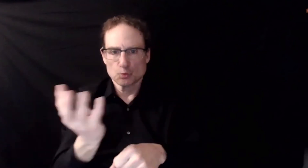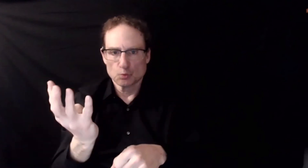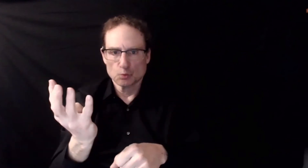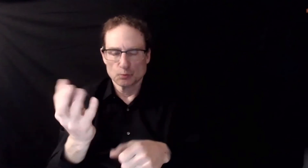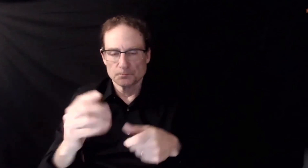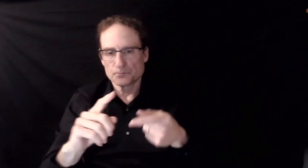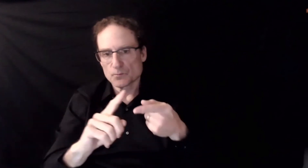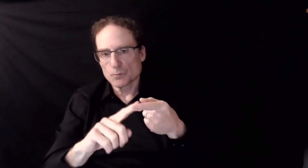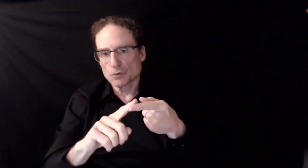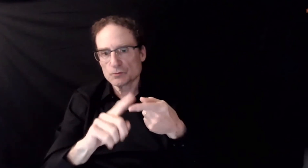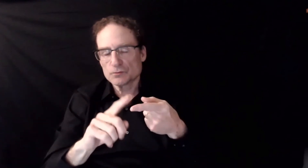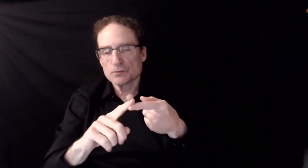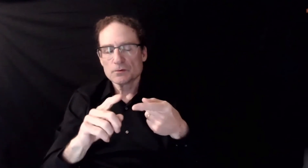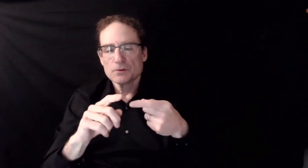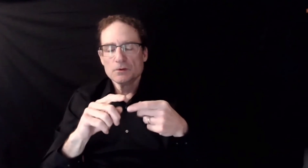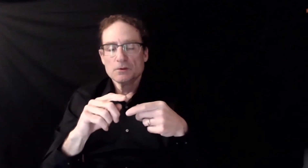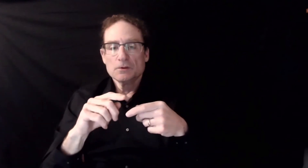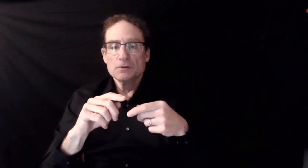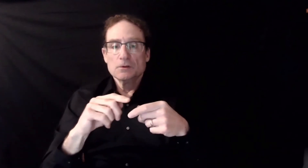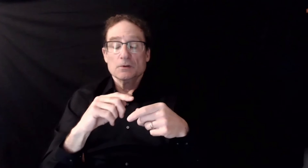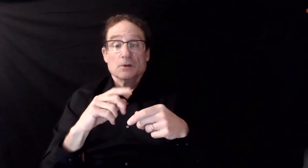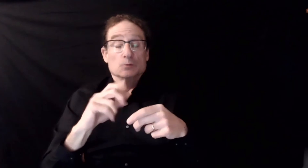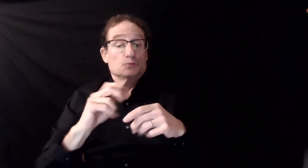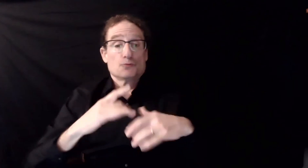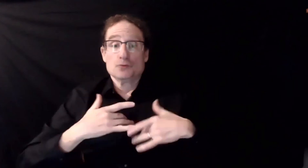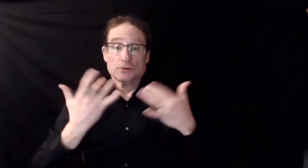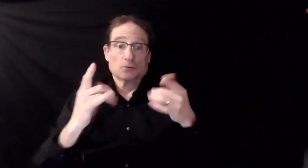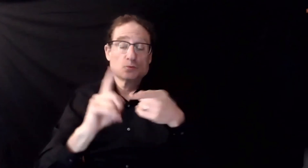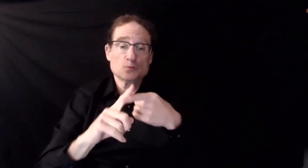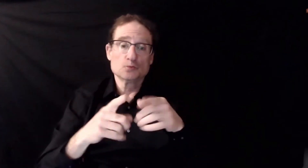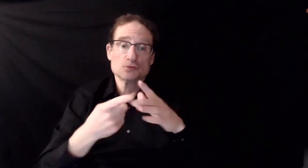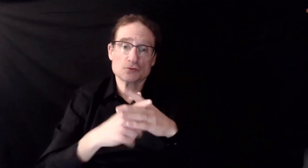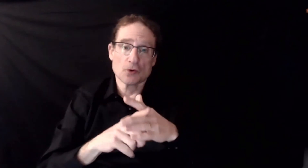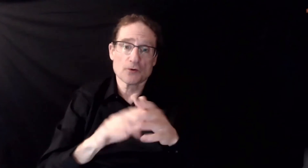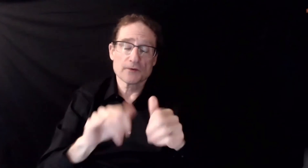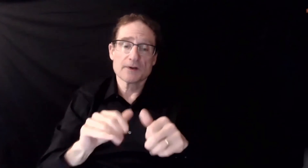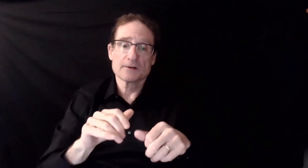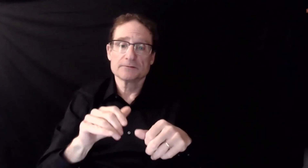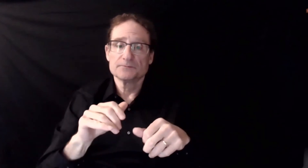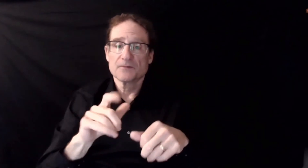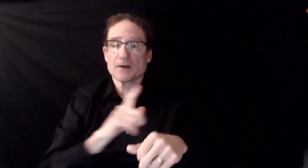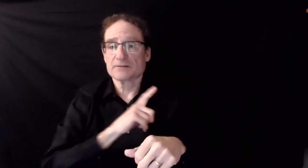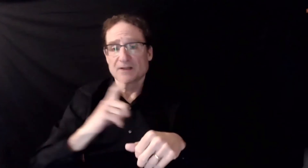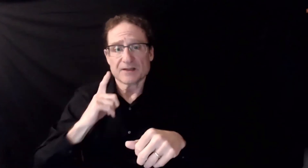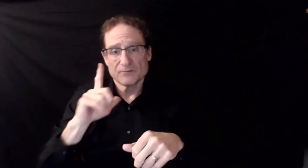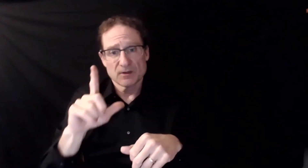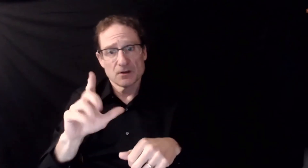but I will just briefly highlight a few. The first being that it was a thrill